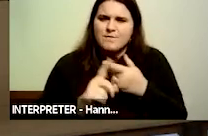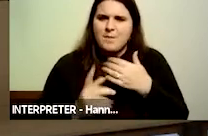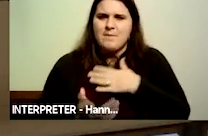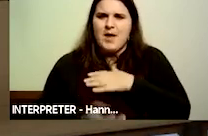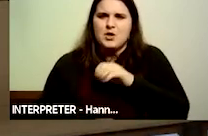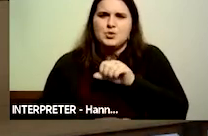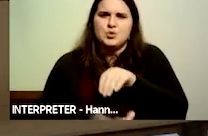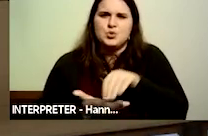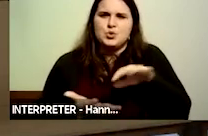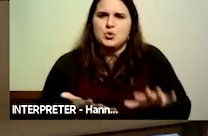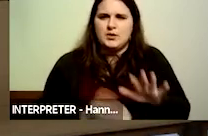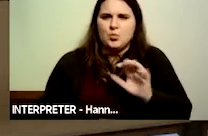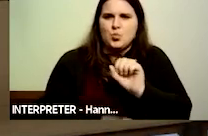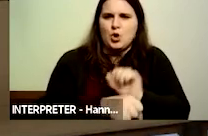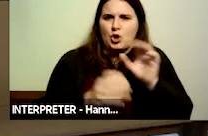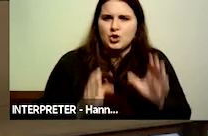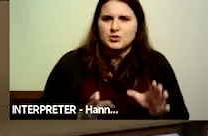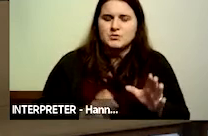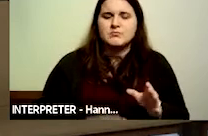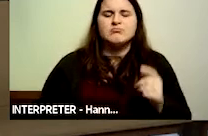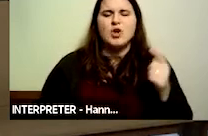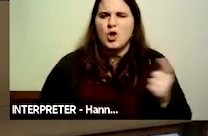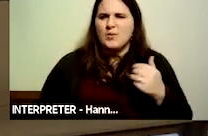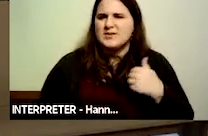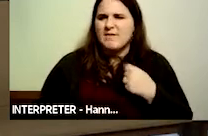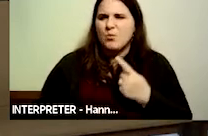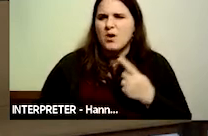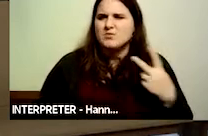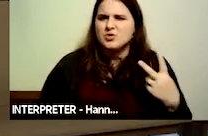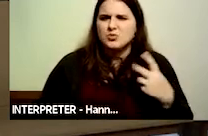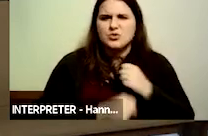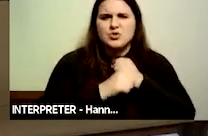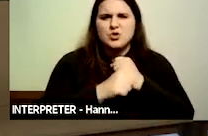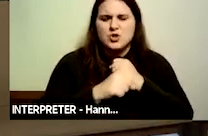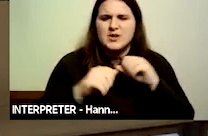Ben Woelk: security engineering either co Ops or part time workers,